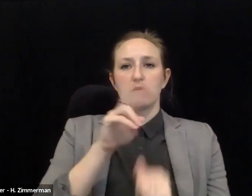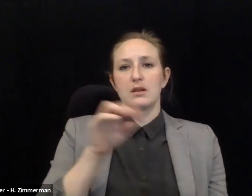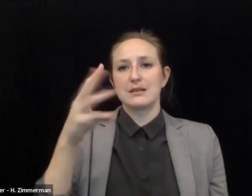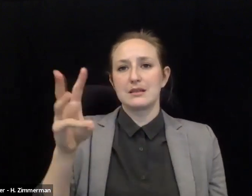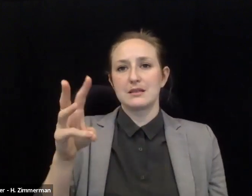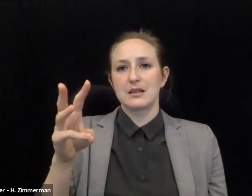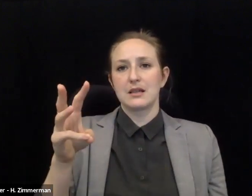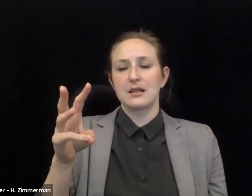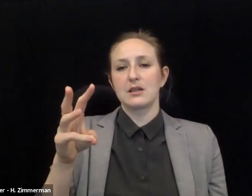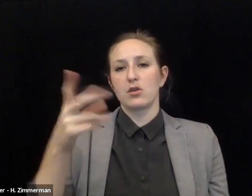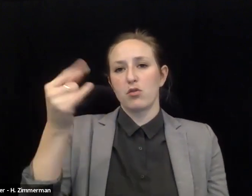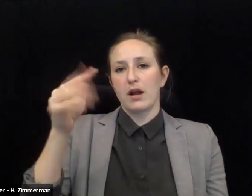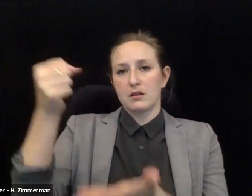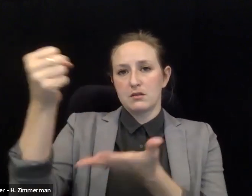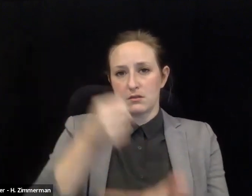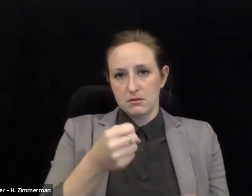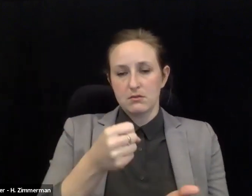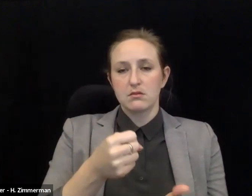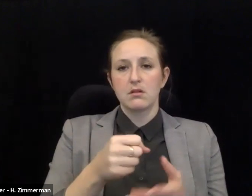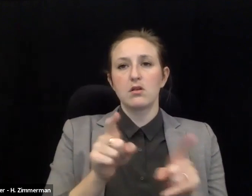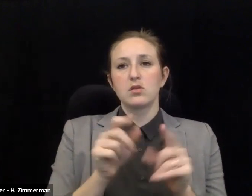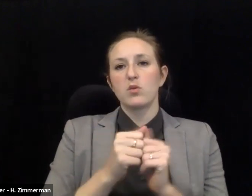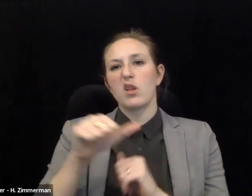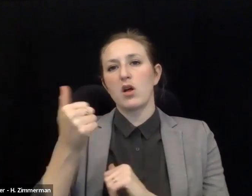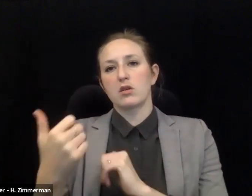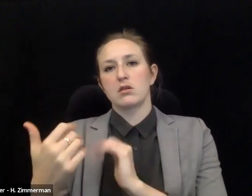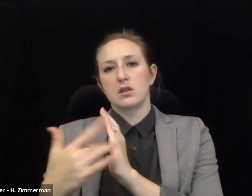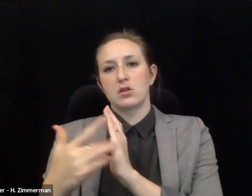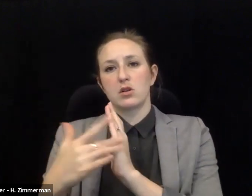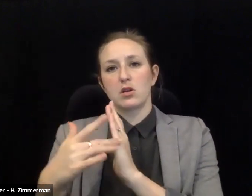young leaders exchange program and expanded and was renamed